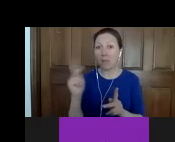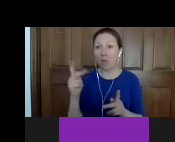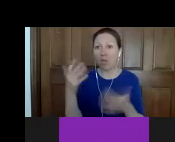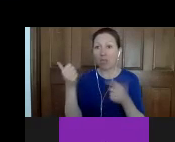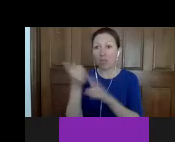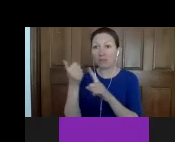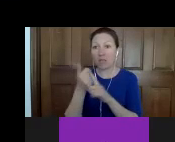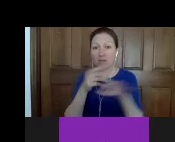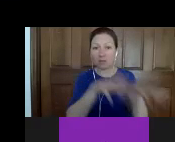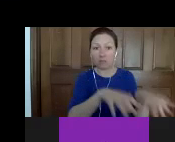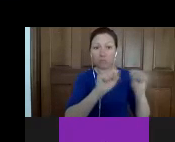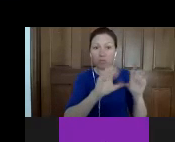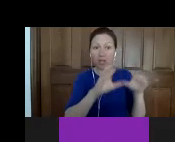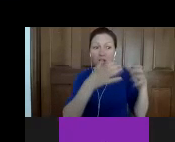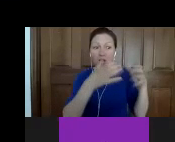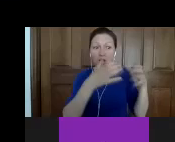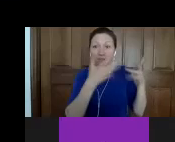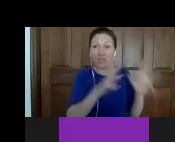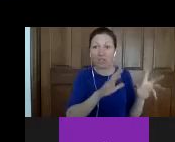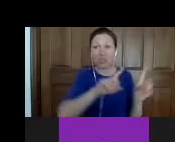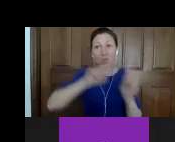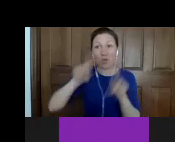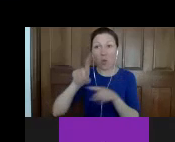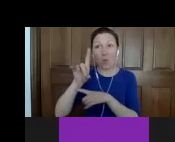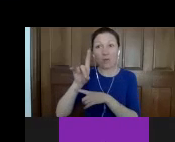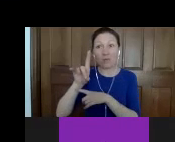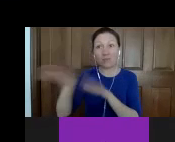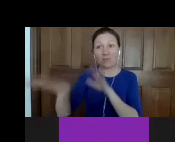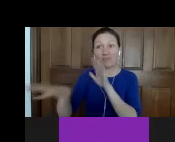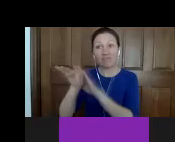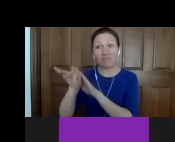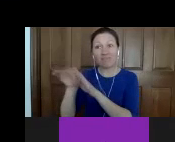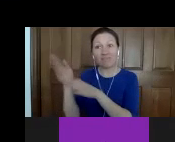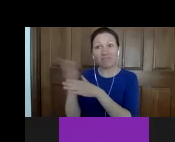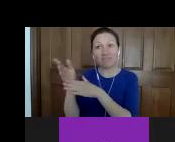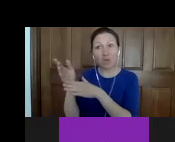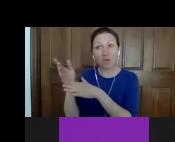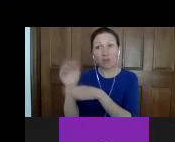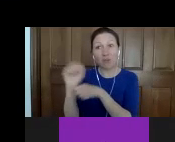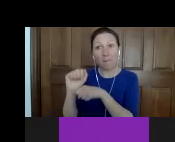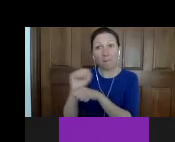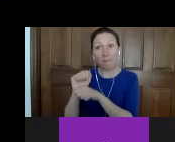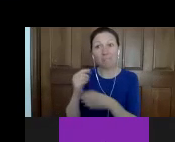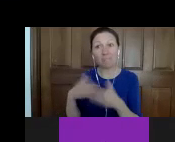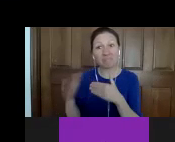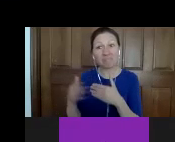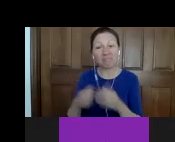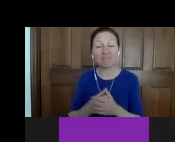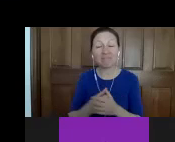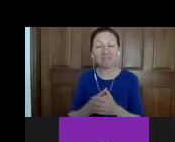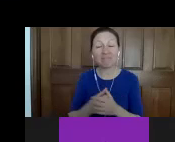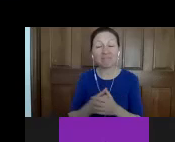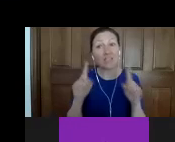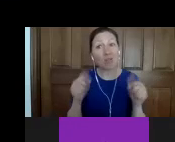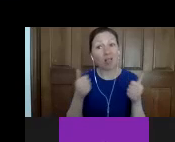interested give us a contact. We want you to check out the booth today at